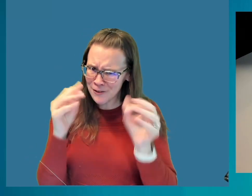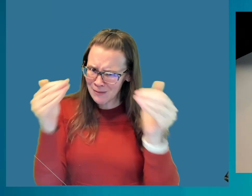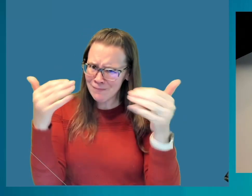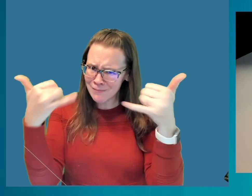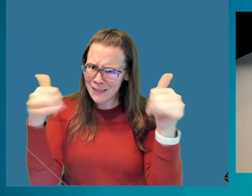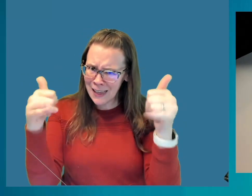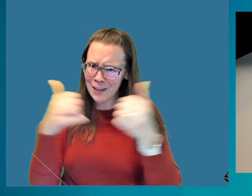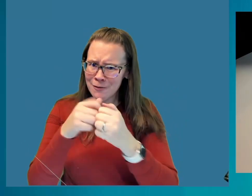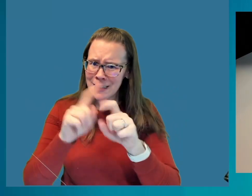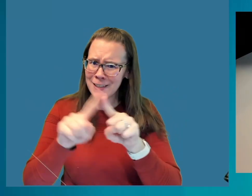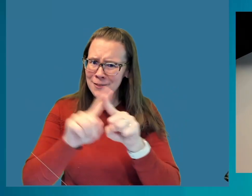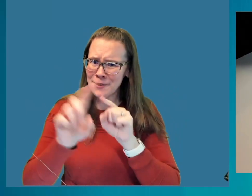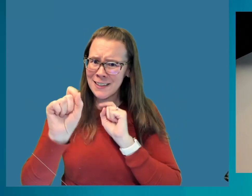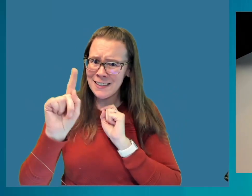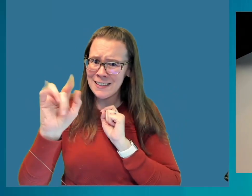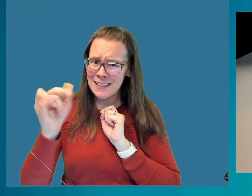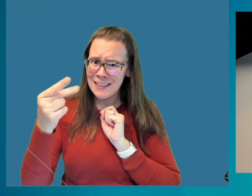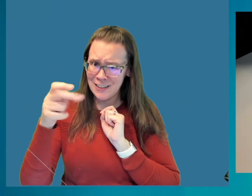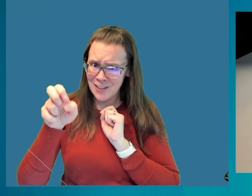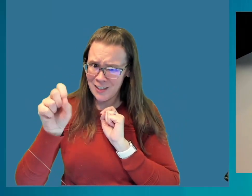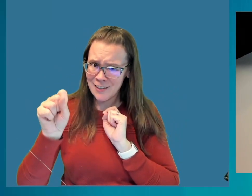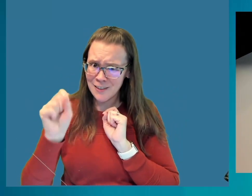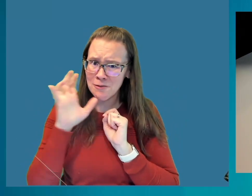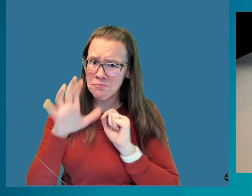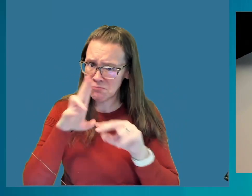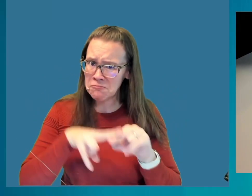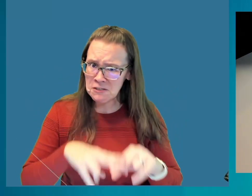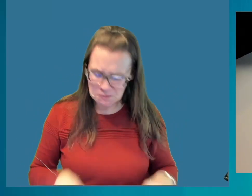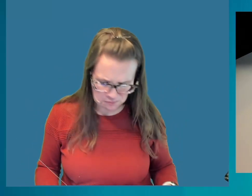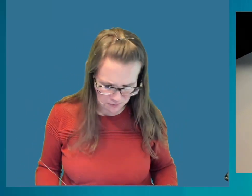It-- it's easier to see the color contrast and things like that; but please feel free